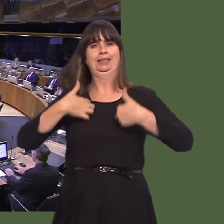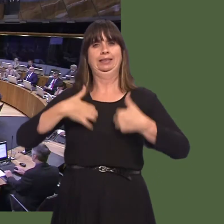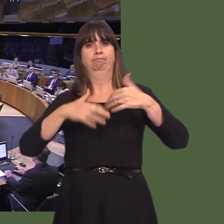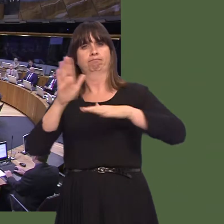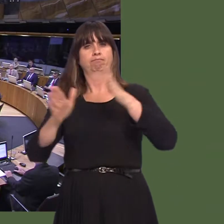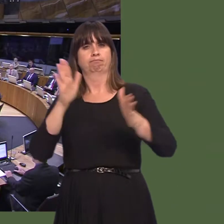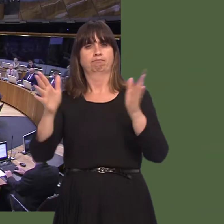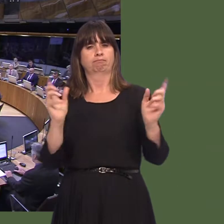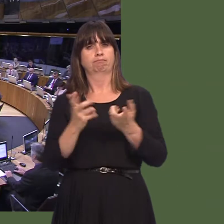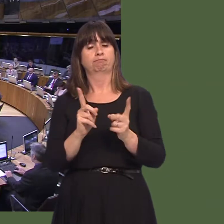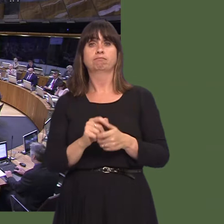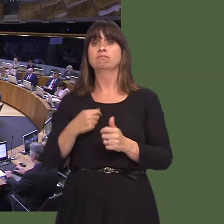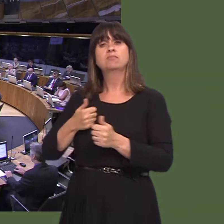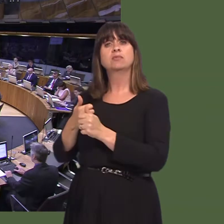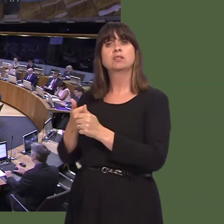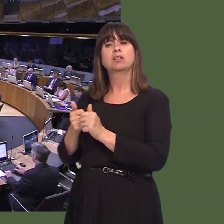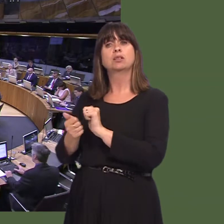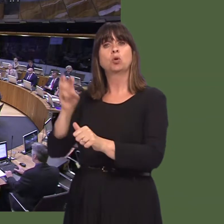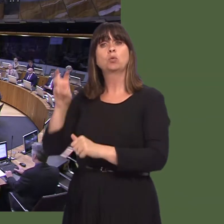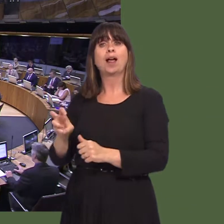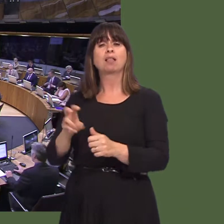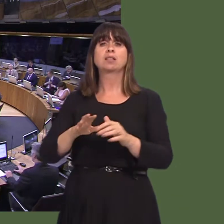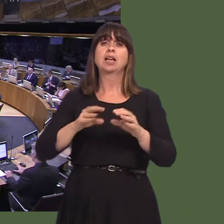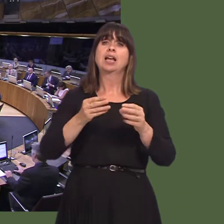of partners, including Sport Wales and Natural Resources Wales, to provide opportunities